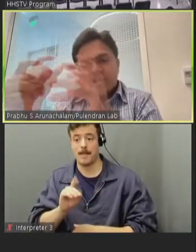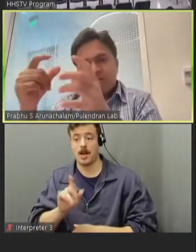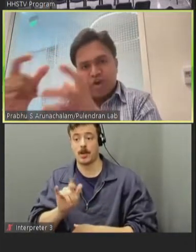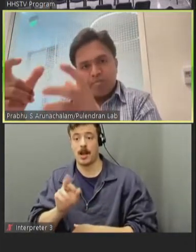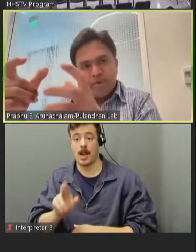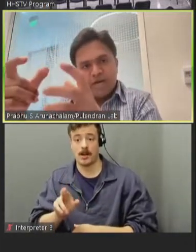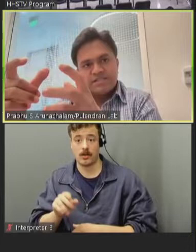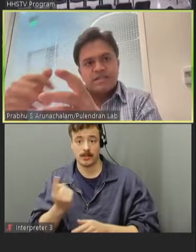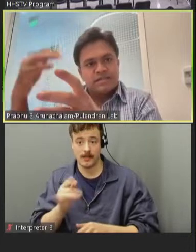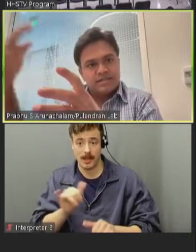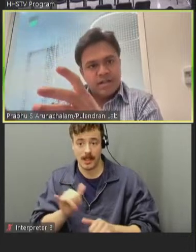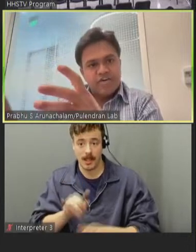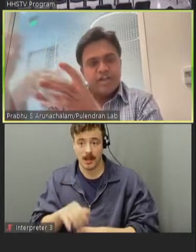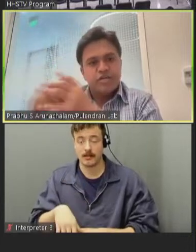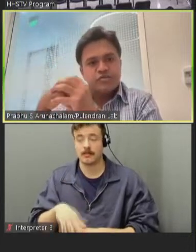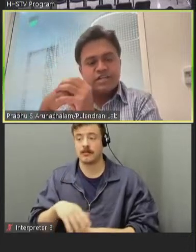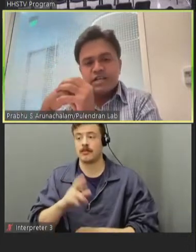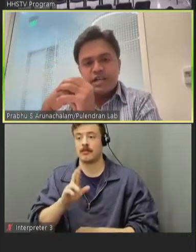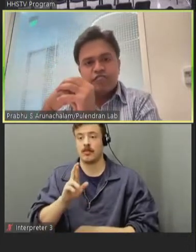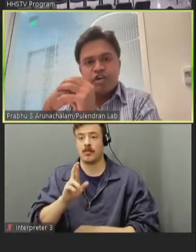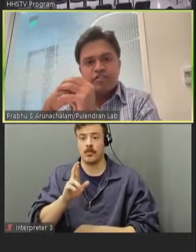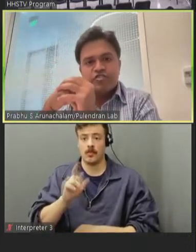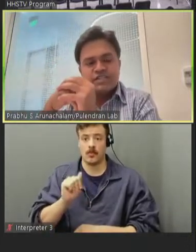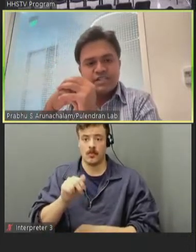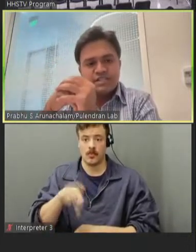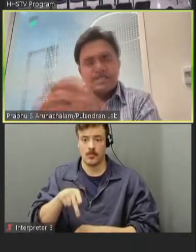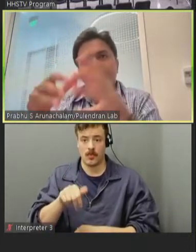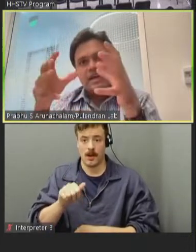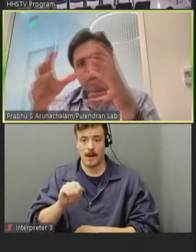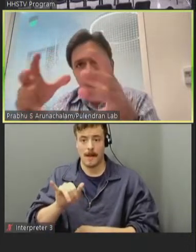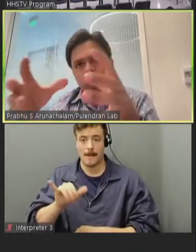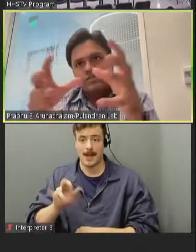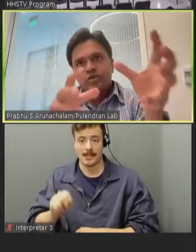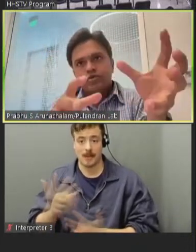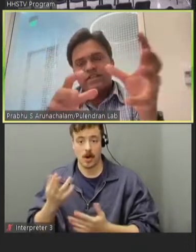like rapamycin that is already used in clinic for other reasons? Can we also use